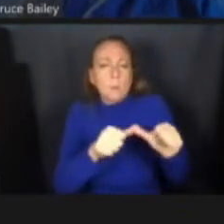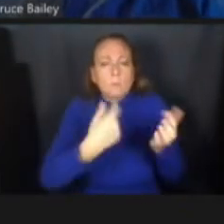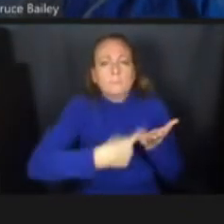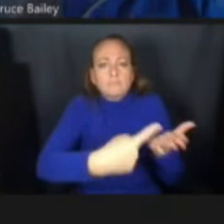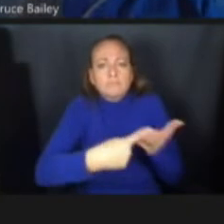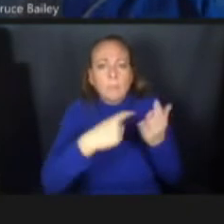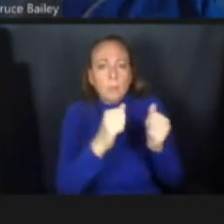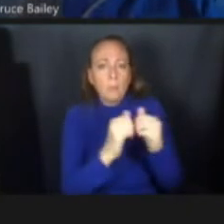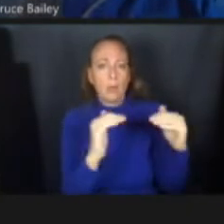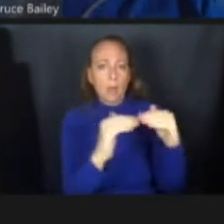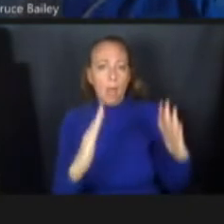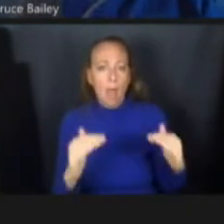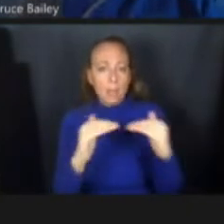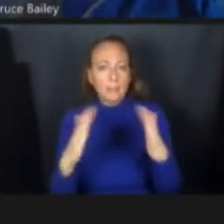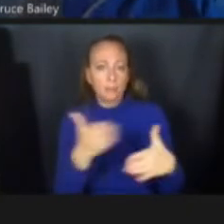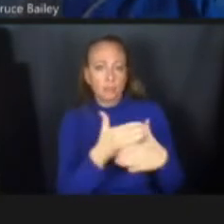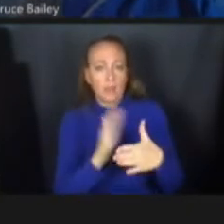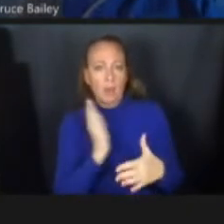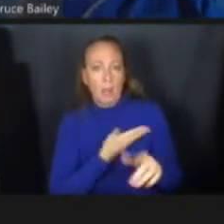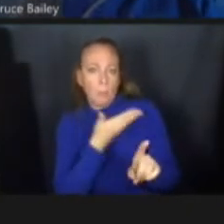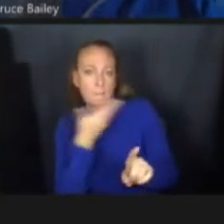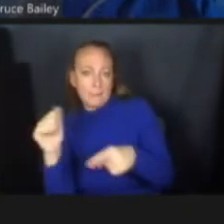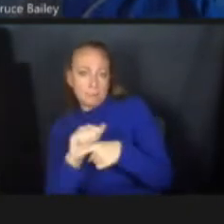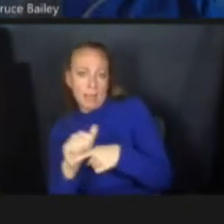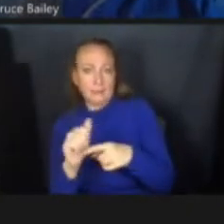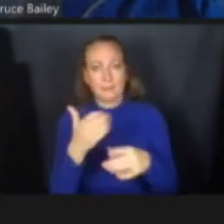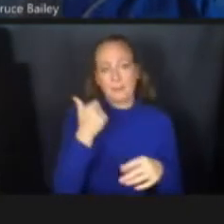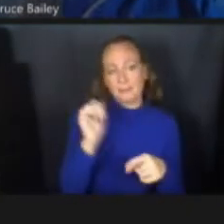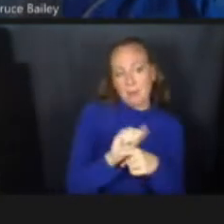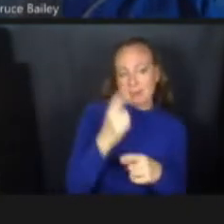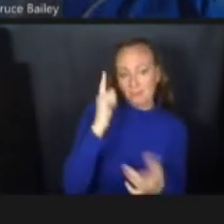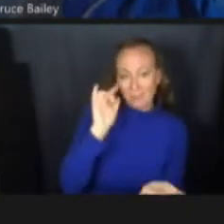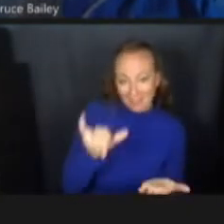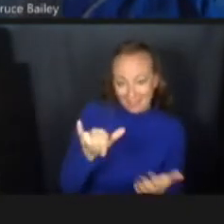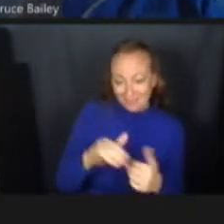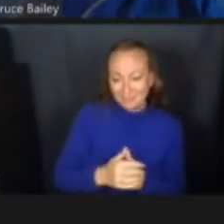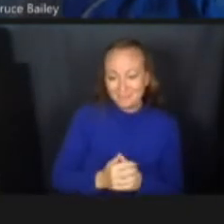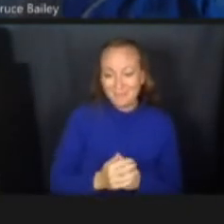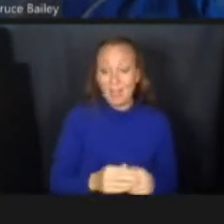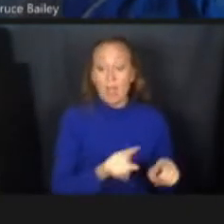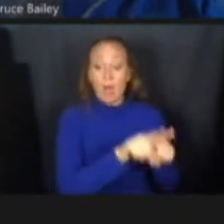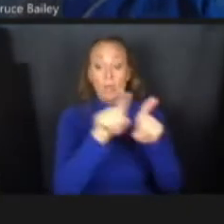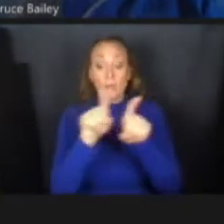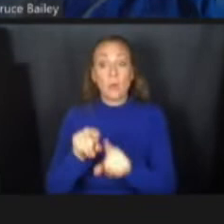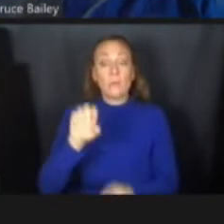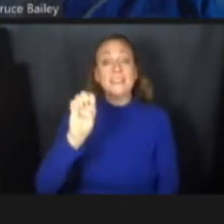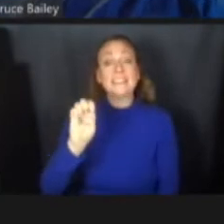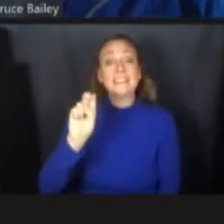to share best practices for that. Also finally, the EN 301 549,